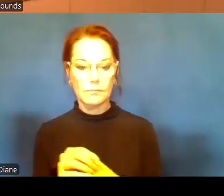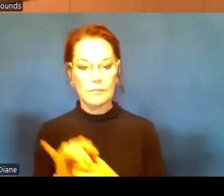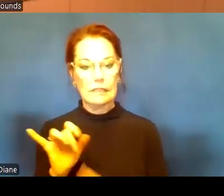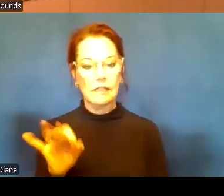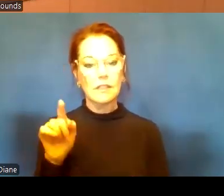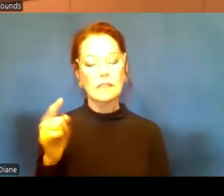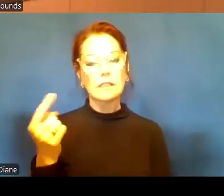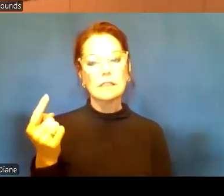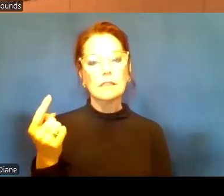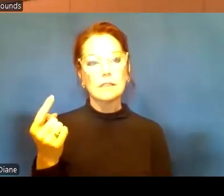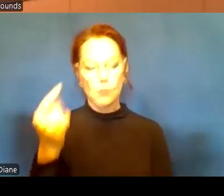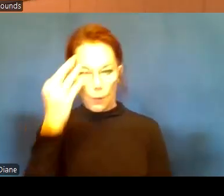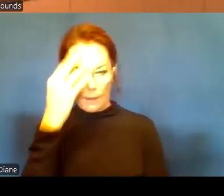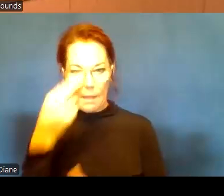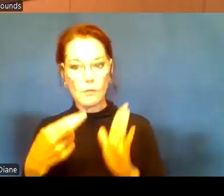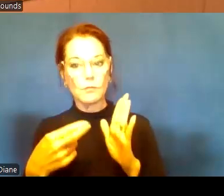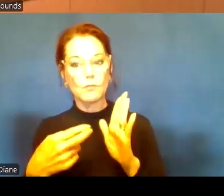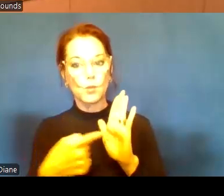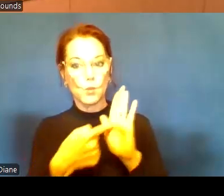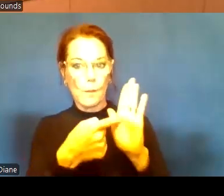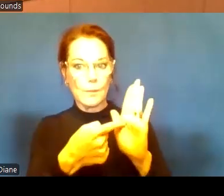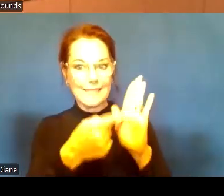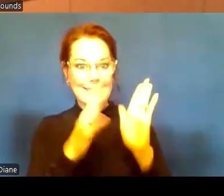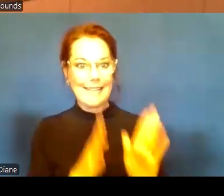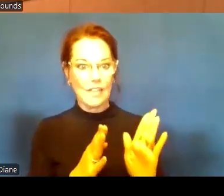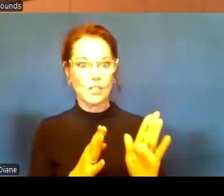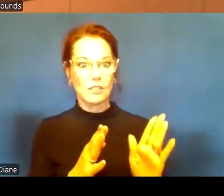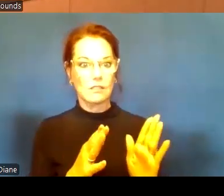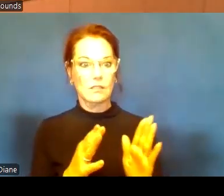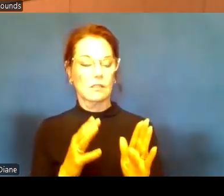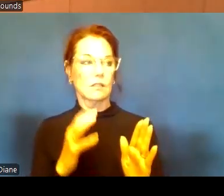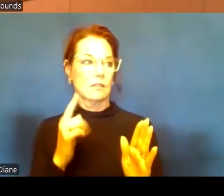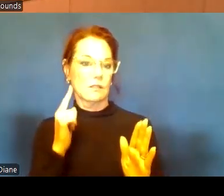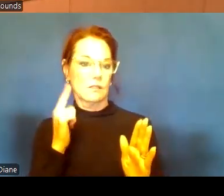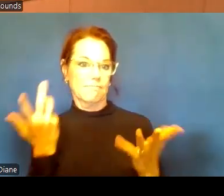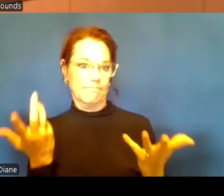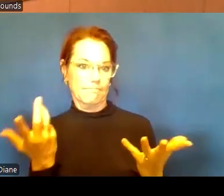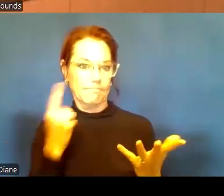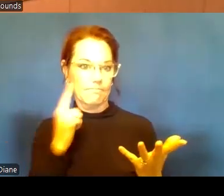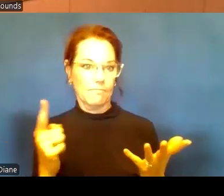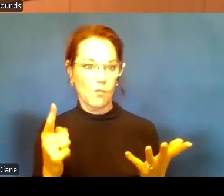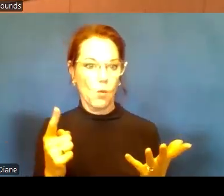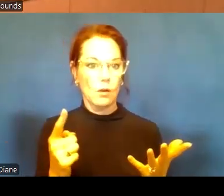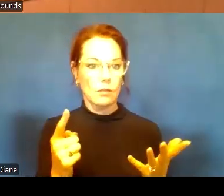representation at leadership levels is really also um a key part of maybe getting um the